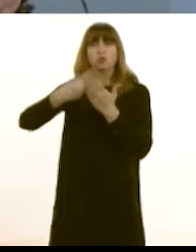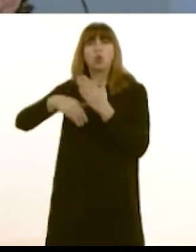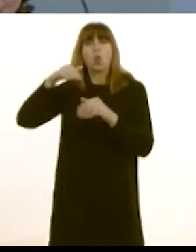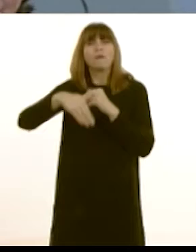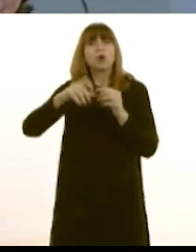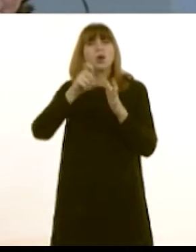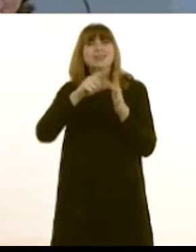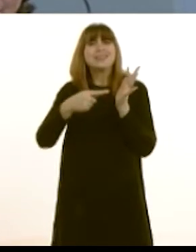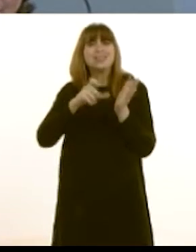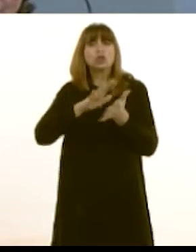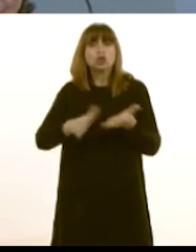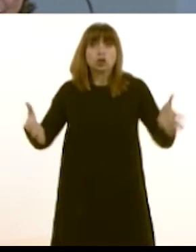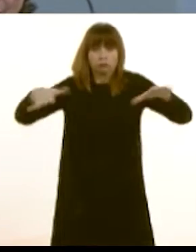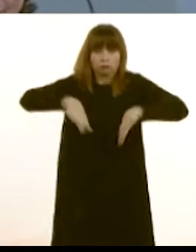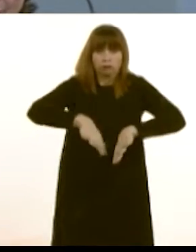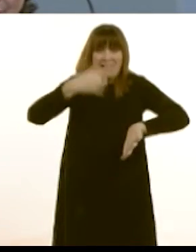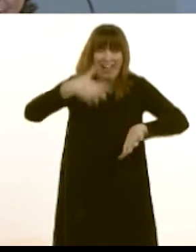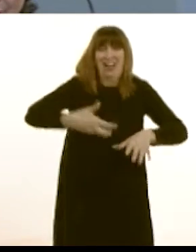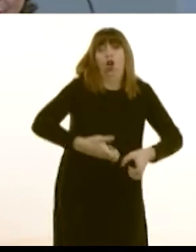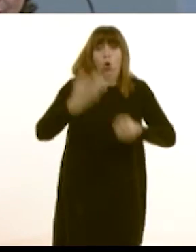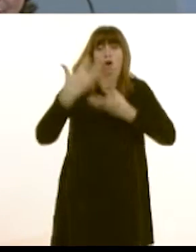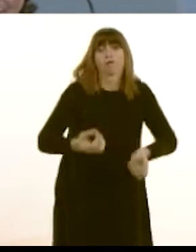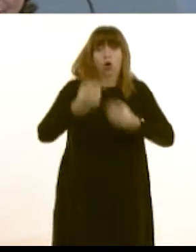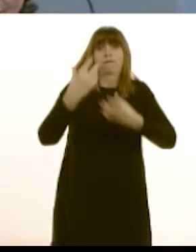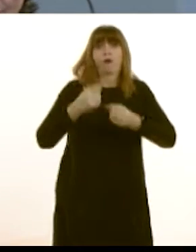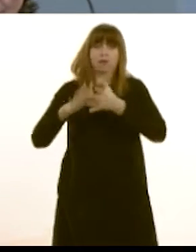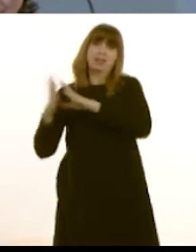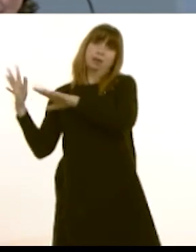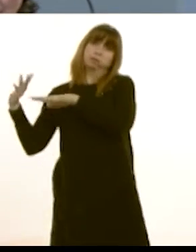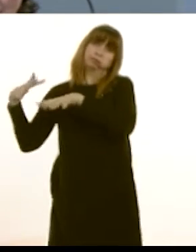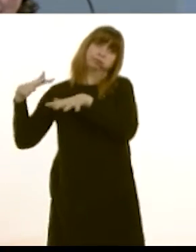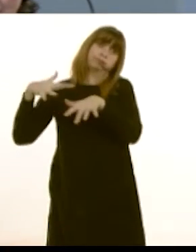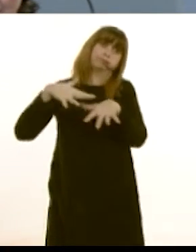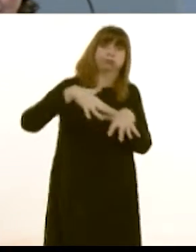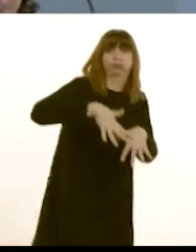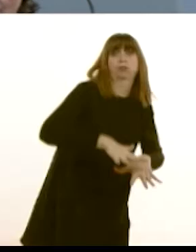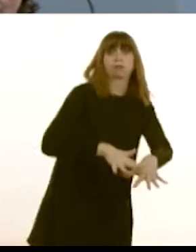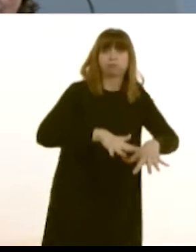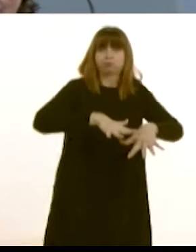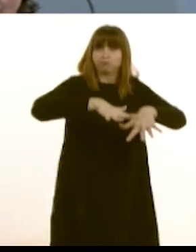and allowing landowners to clear those ditches without hindrance to allow water capture on